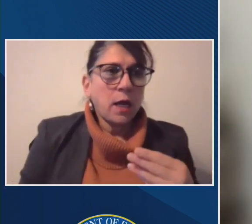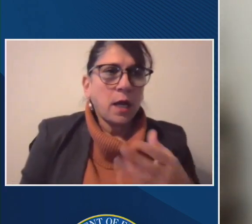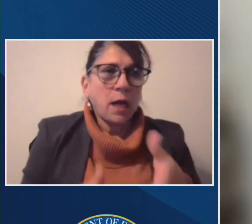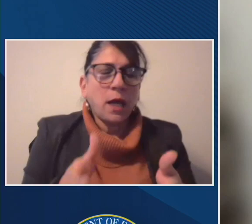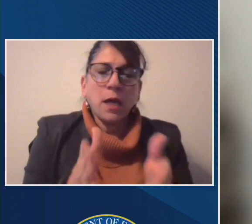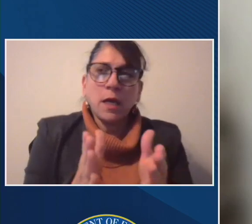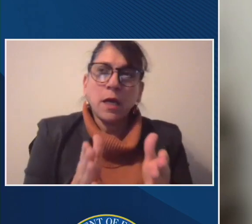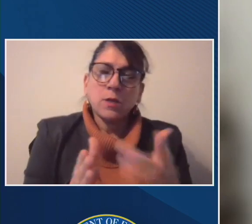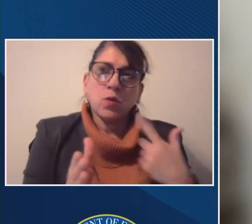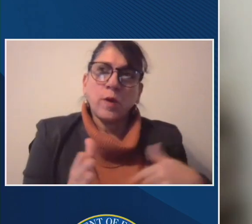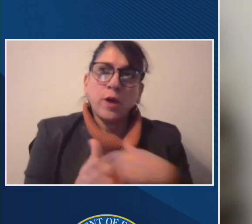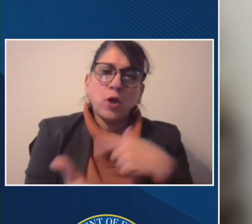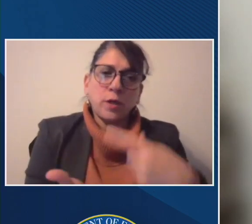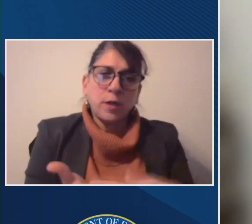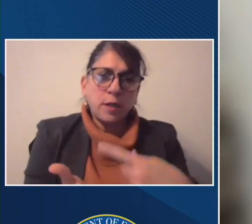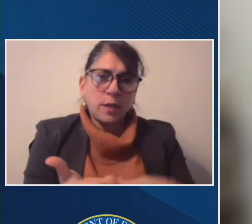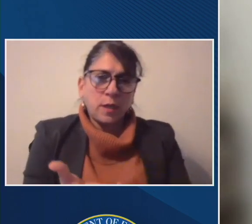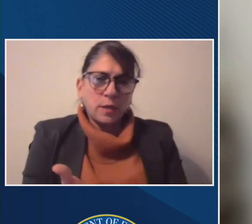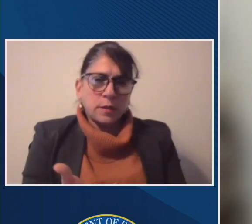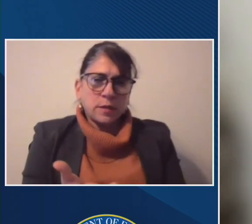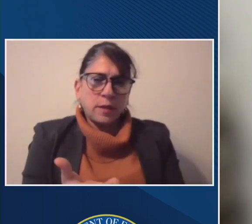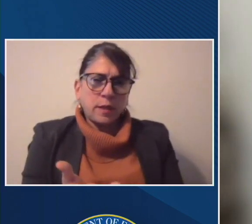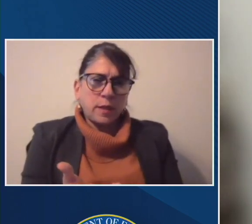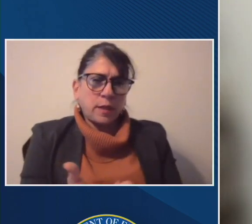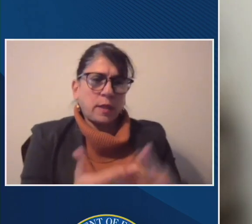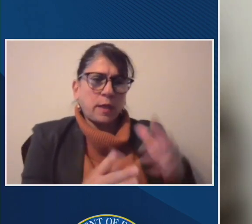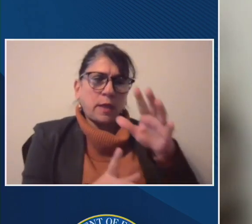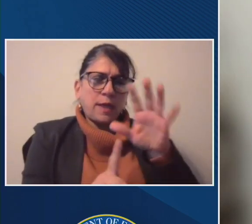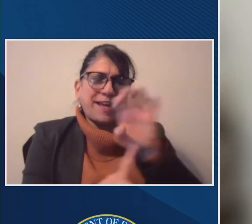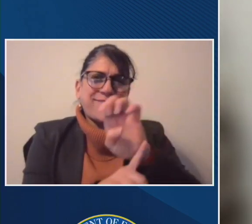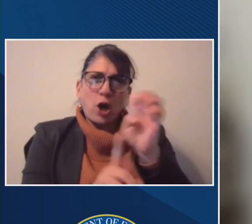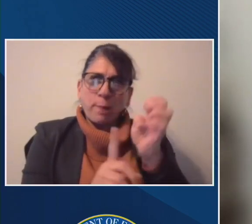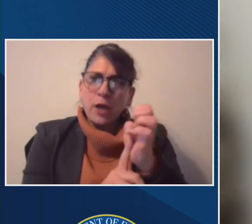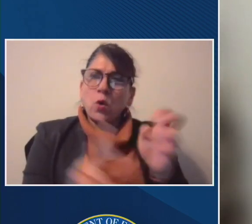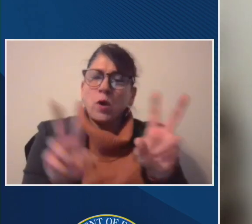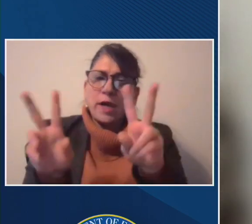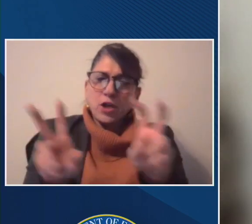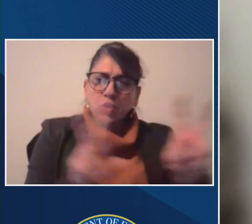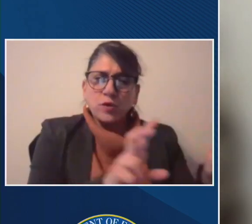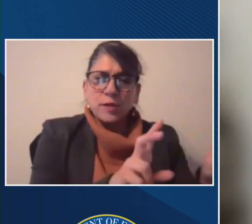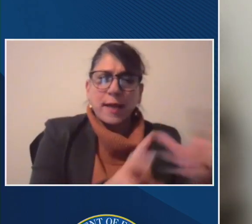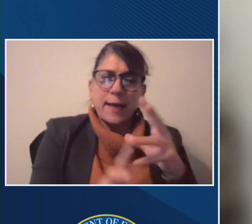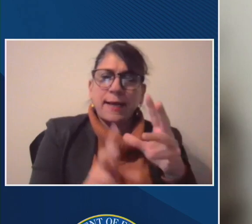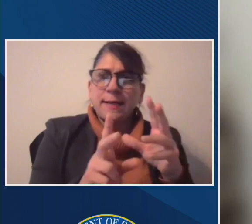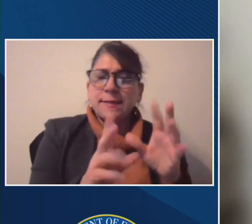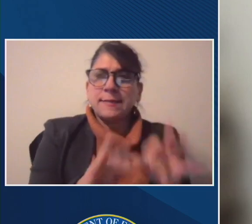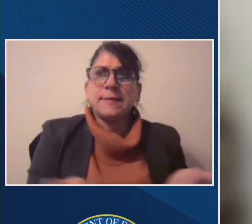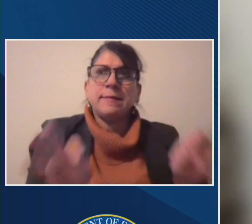issues, you know, defining quality programs and the integrity of these institutions, we can't forget these historically underrepresented communities